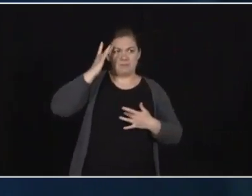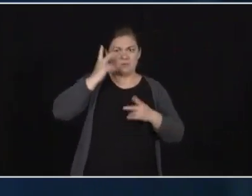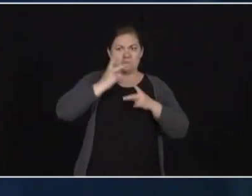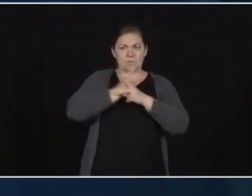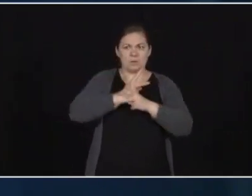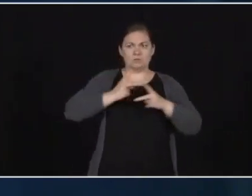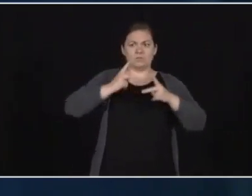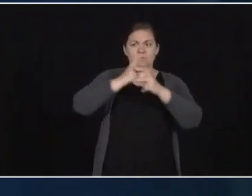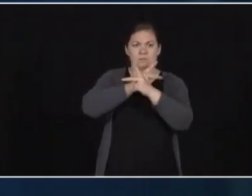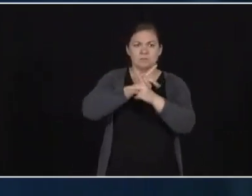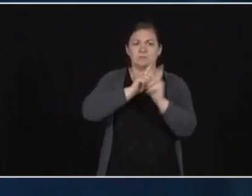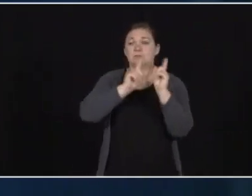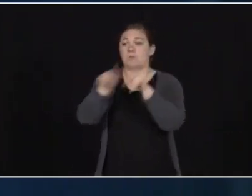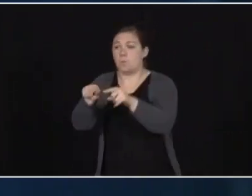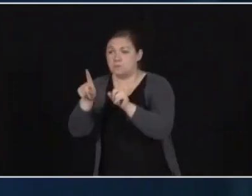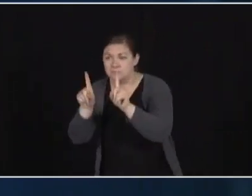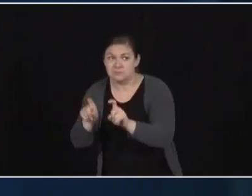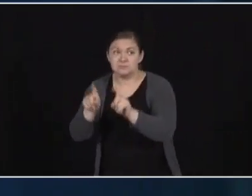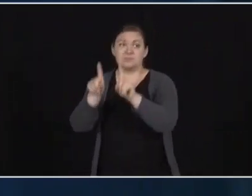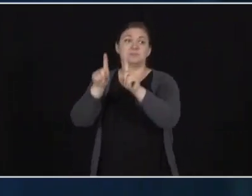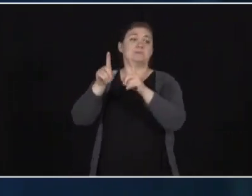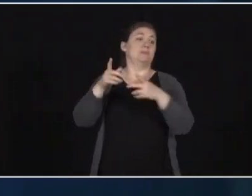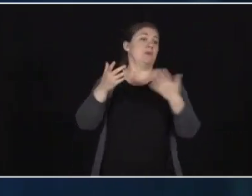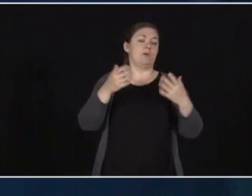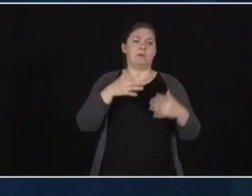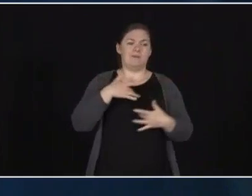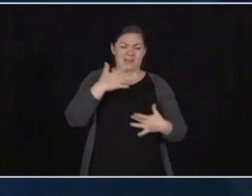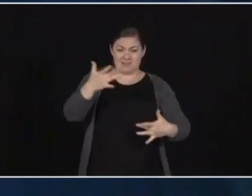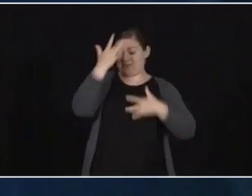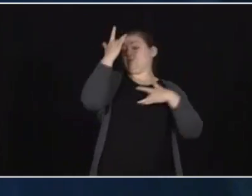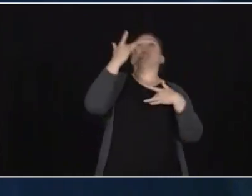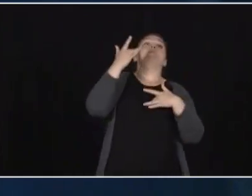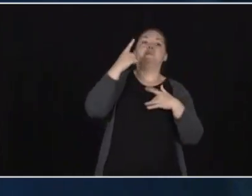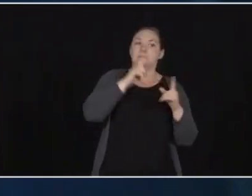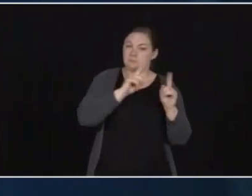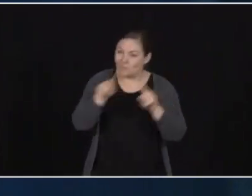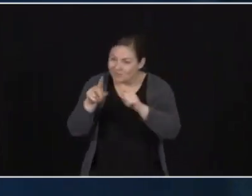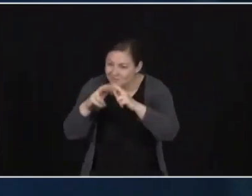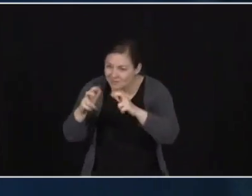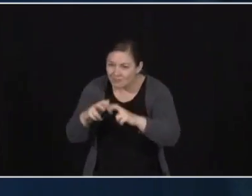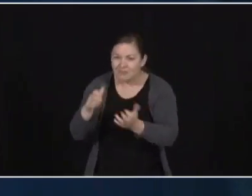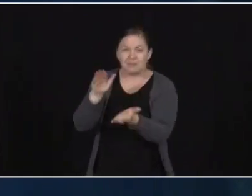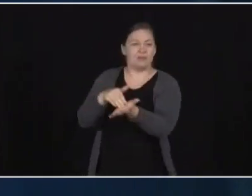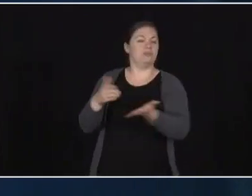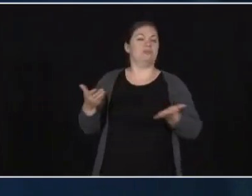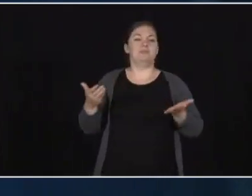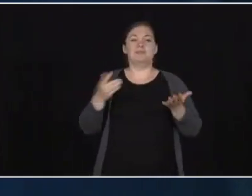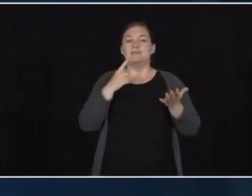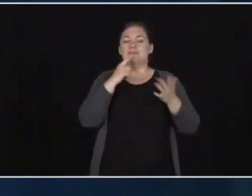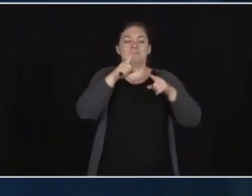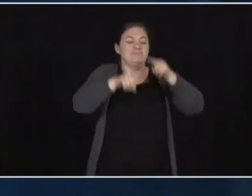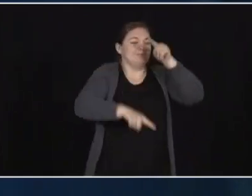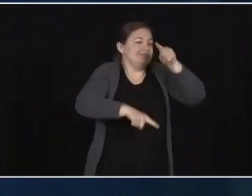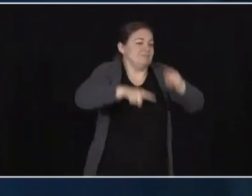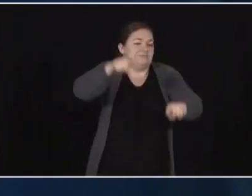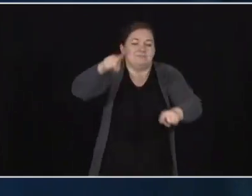But really what it speaks to is the person who develop symptoms or have that worry, they attend to receive testing